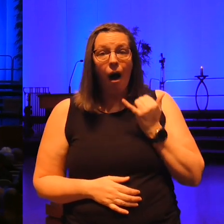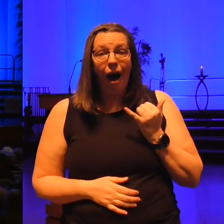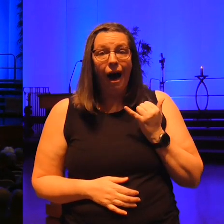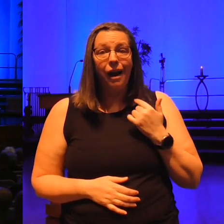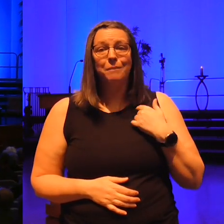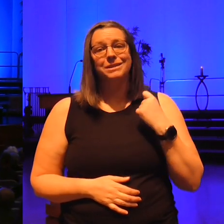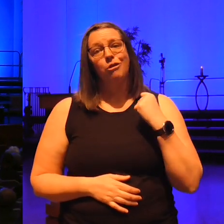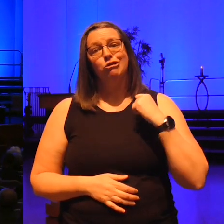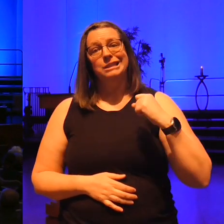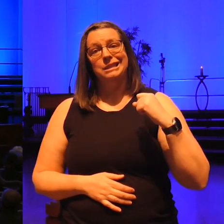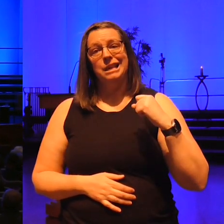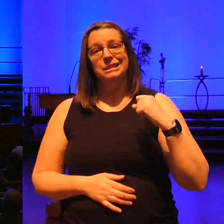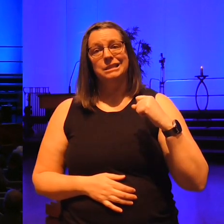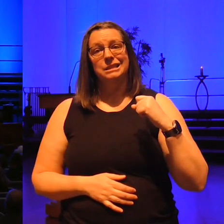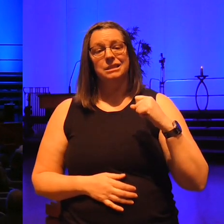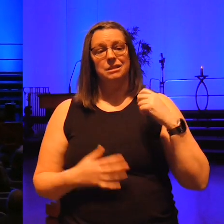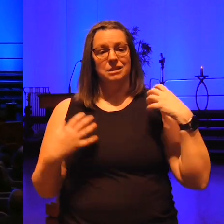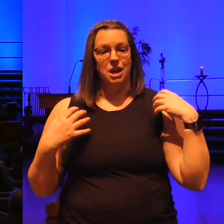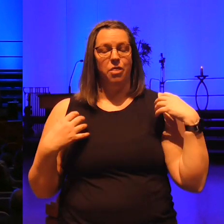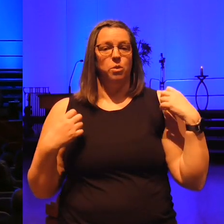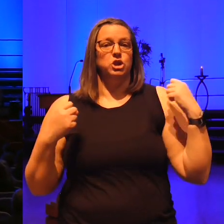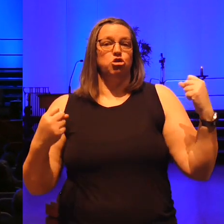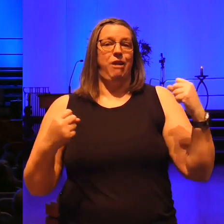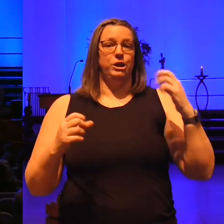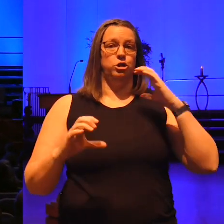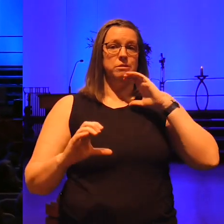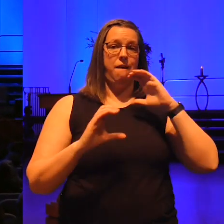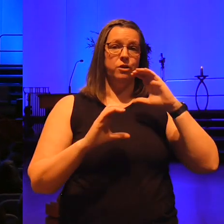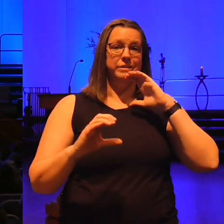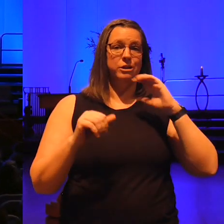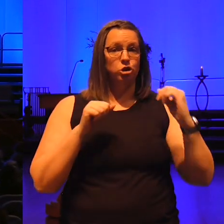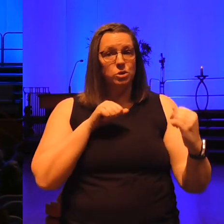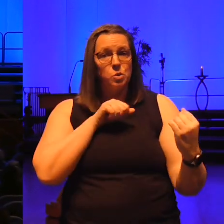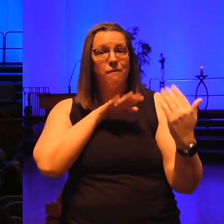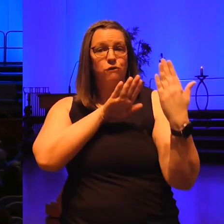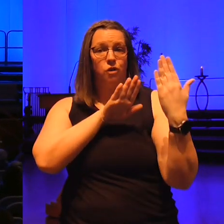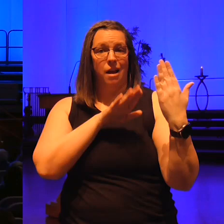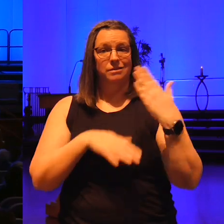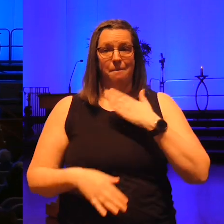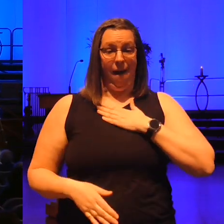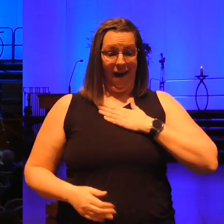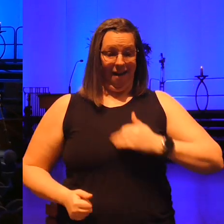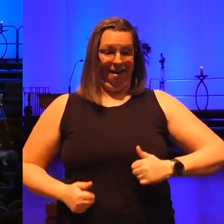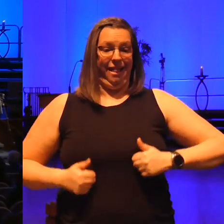courageous conversations to confront issues in my life to speak up my own